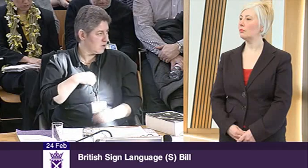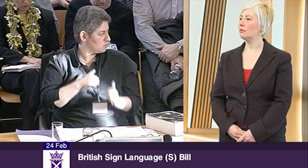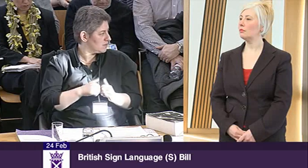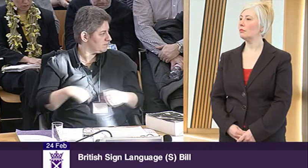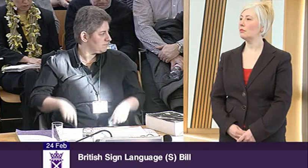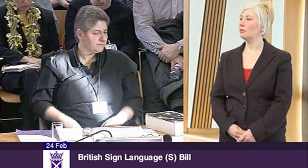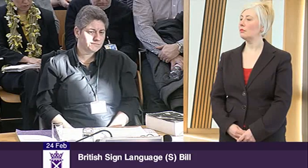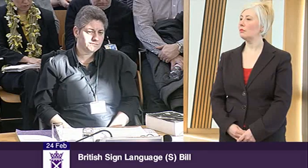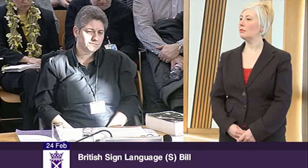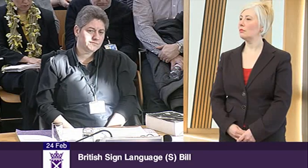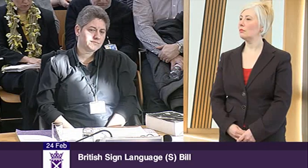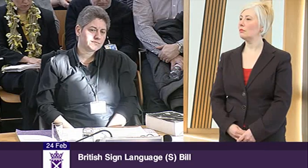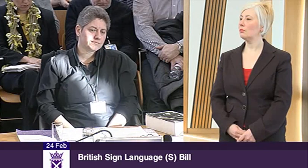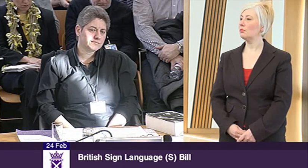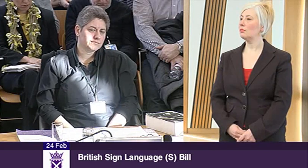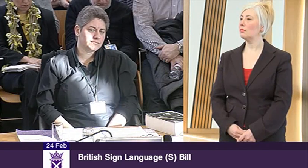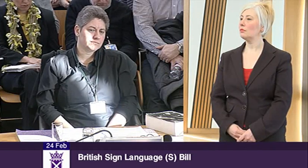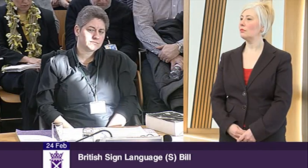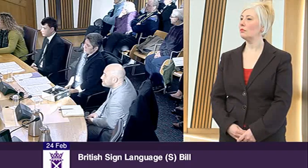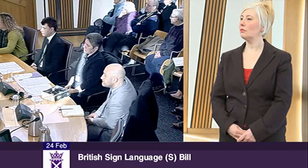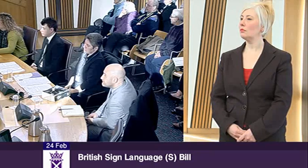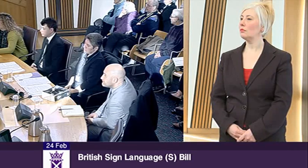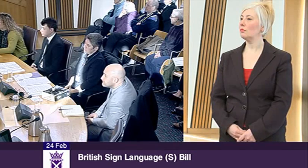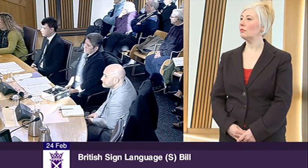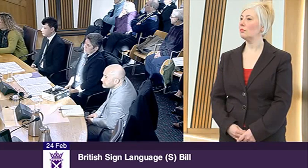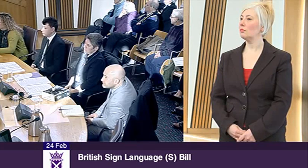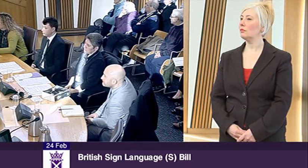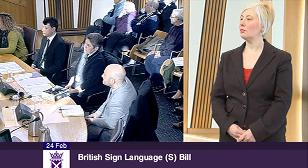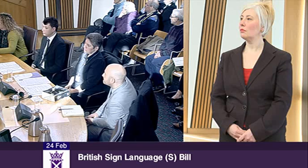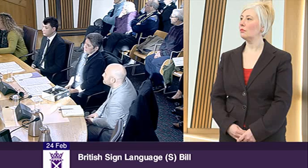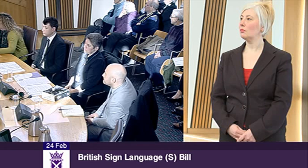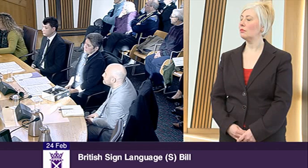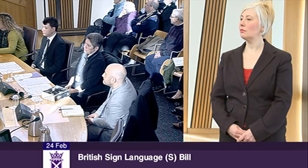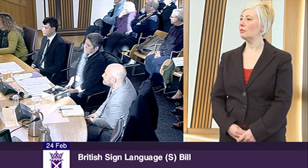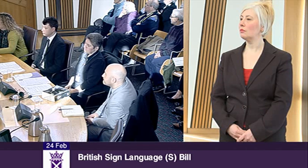are talking about including the deaf community within wider society, we need to consider